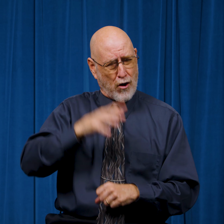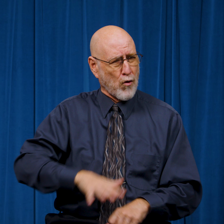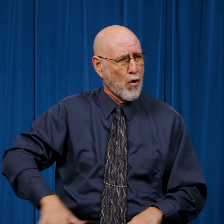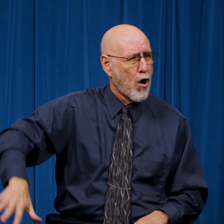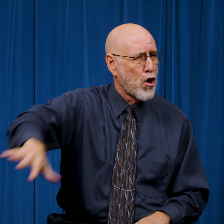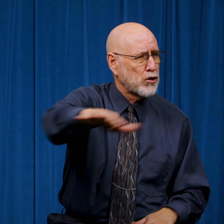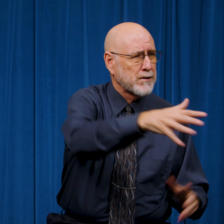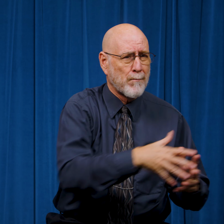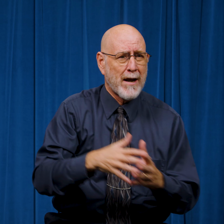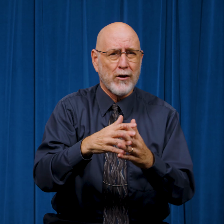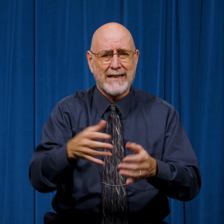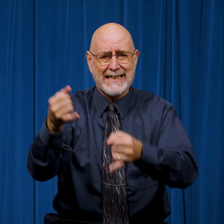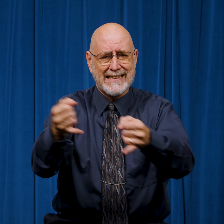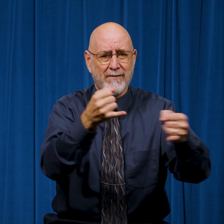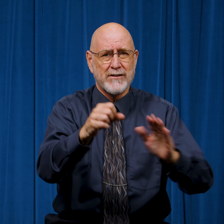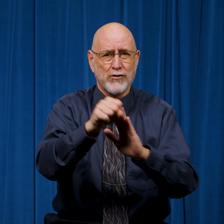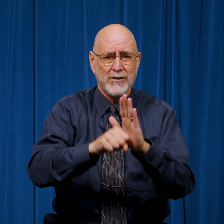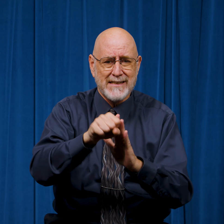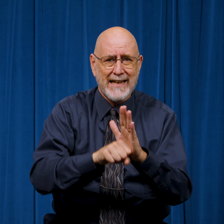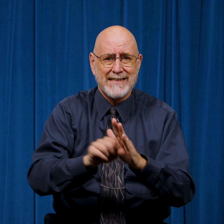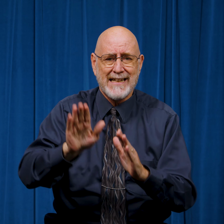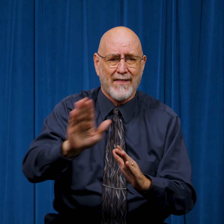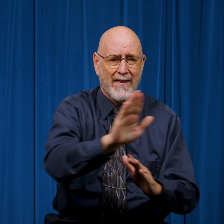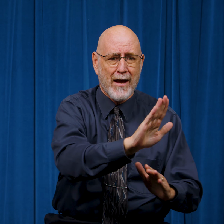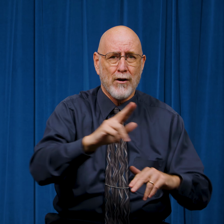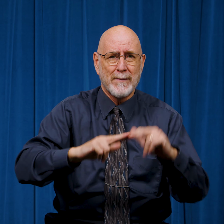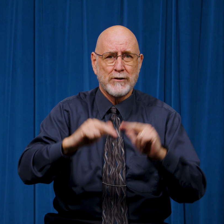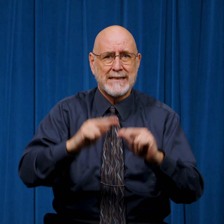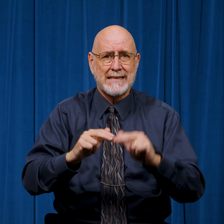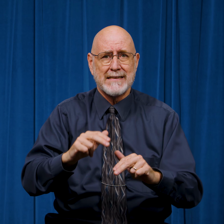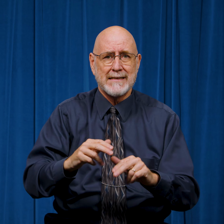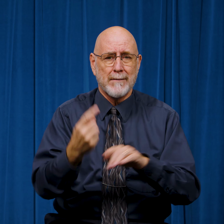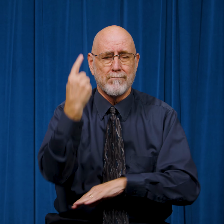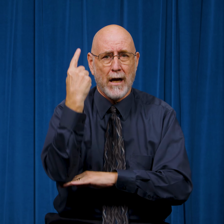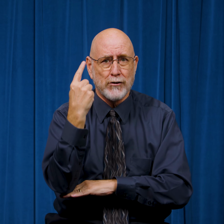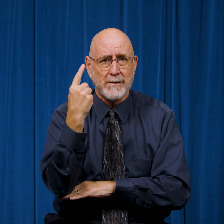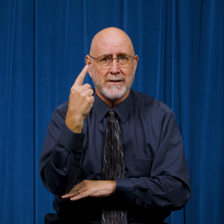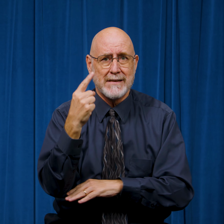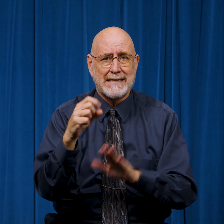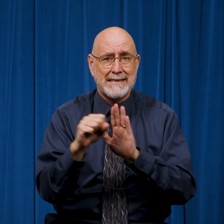through the individual states and their buildings, monuments, and symbols.